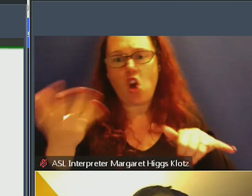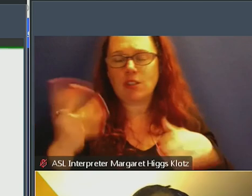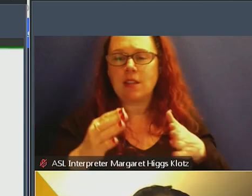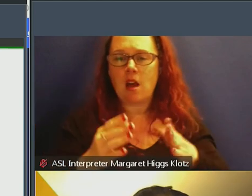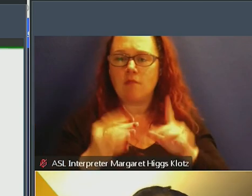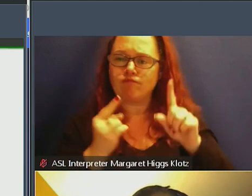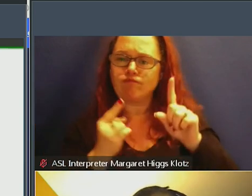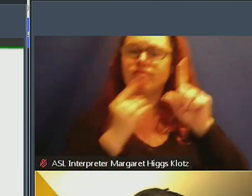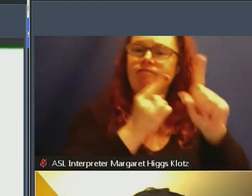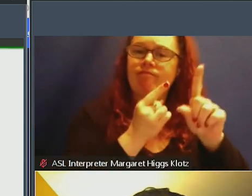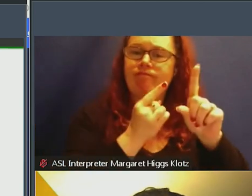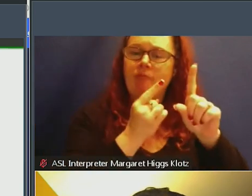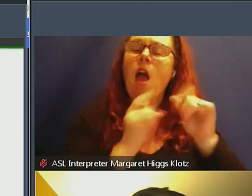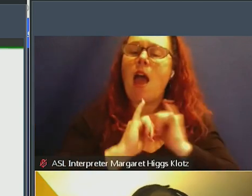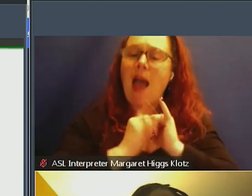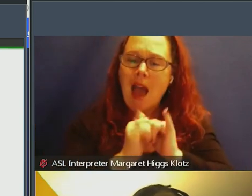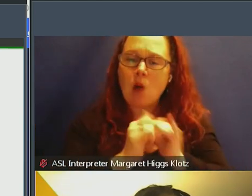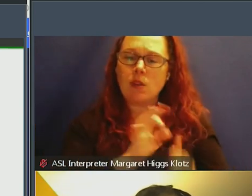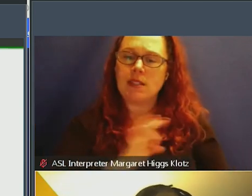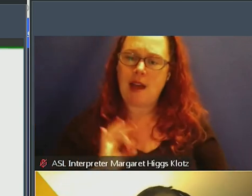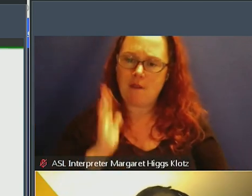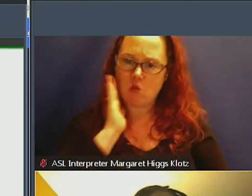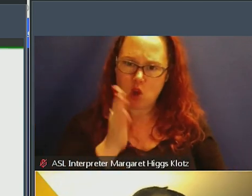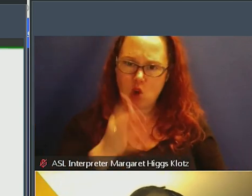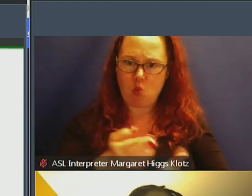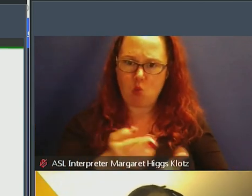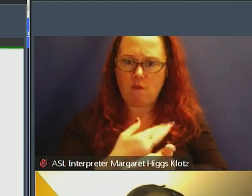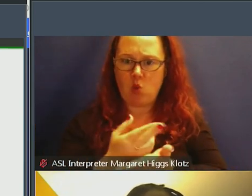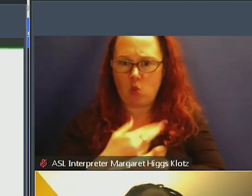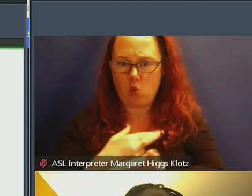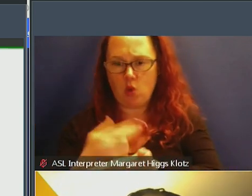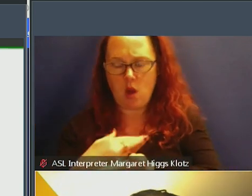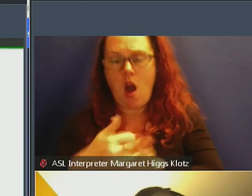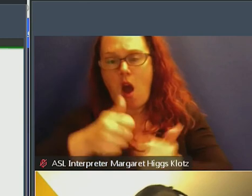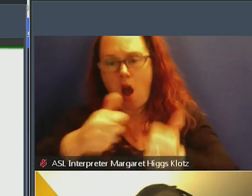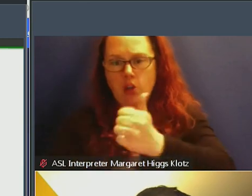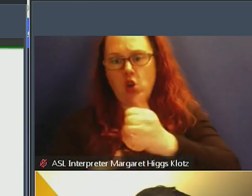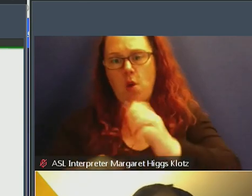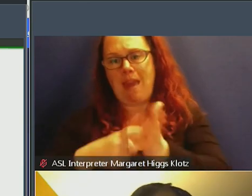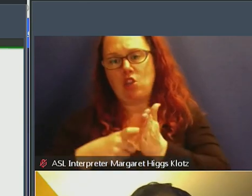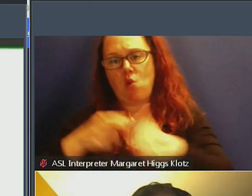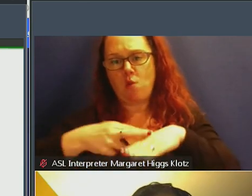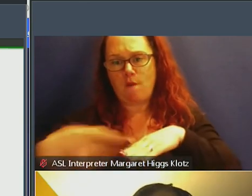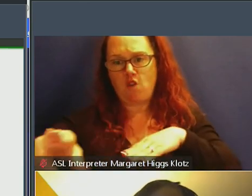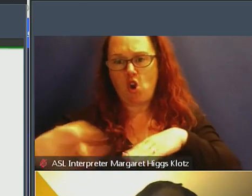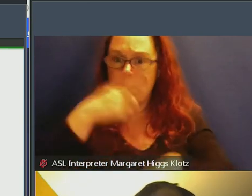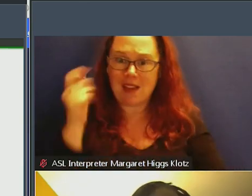goes about reviewing projects under mandatory referral, because there's nothing in the law that tells us how we have